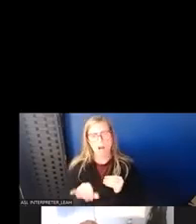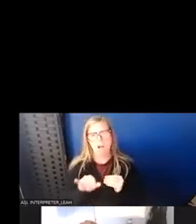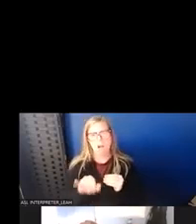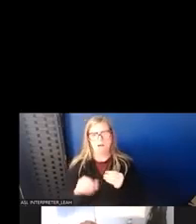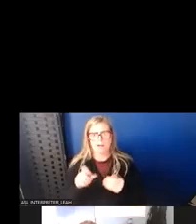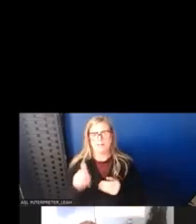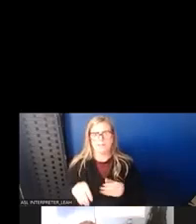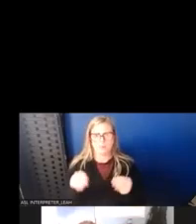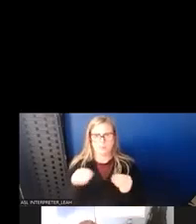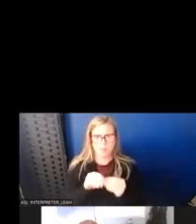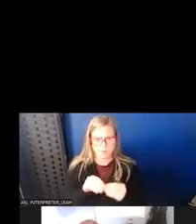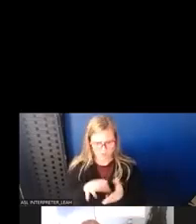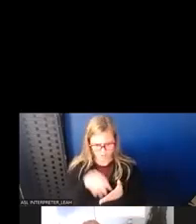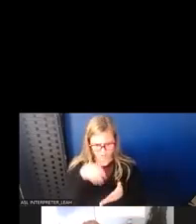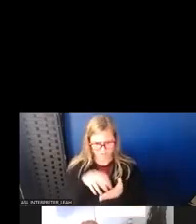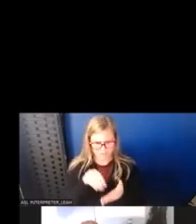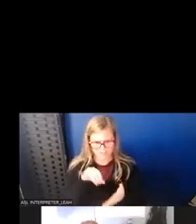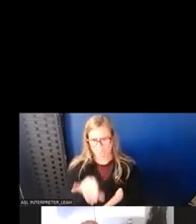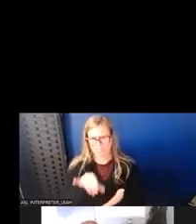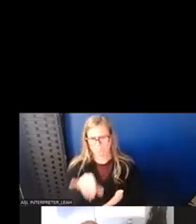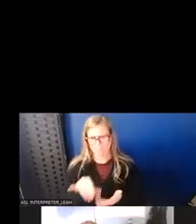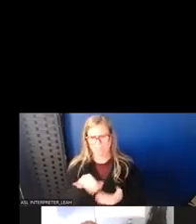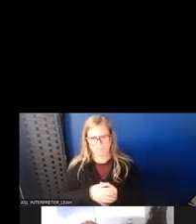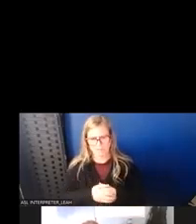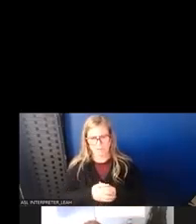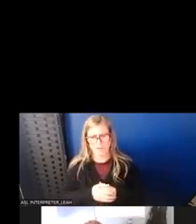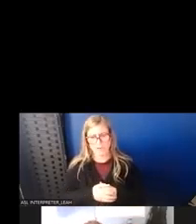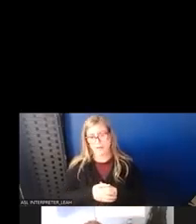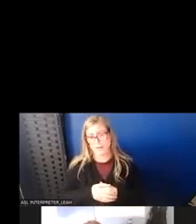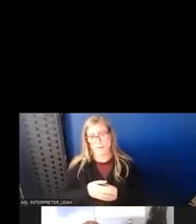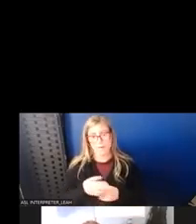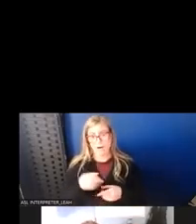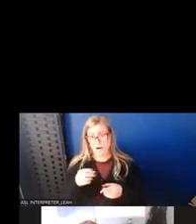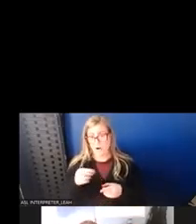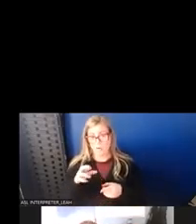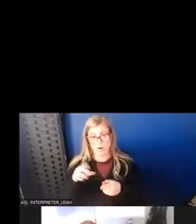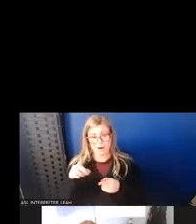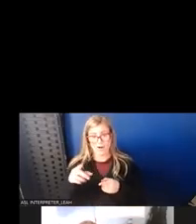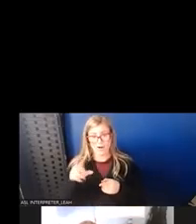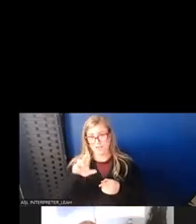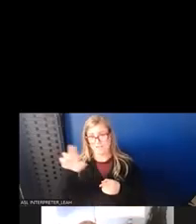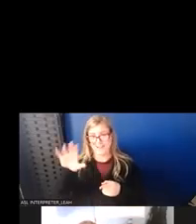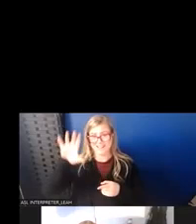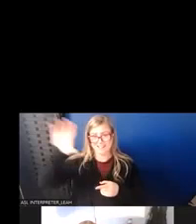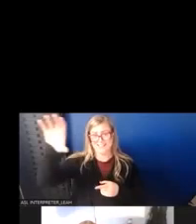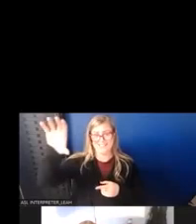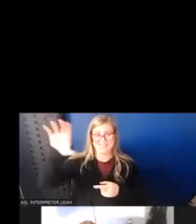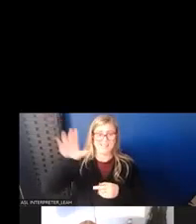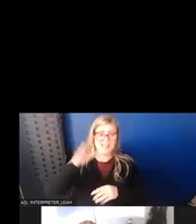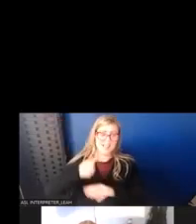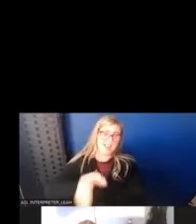Or are there things on the right higher quadrant where people are good at it that after the workshop, they're still super good?